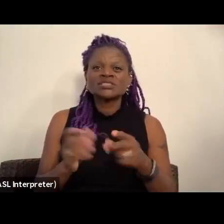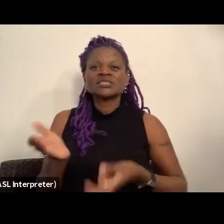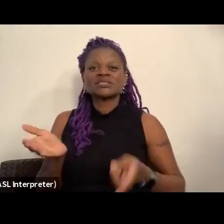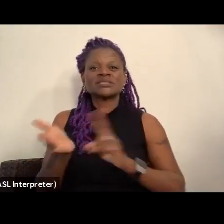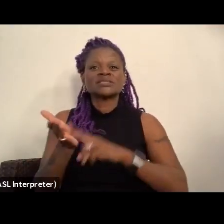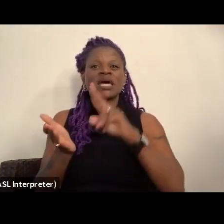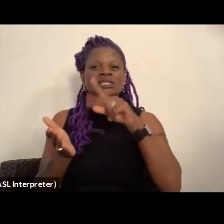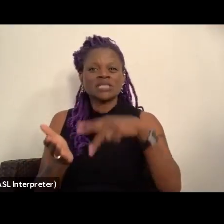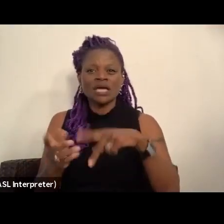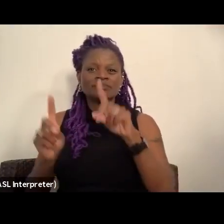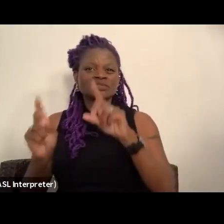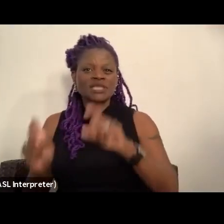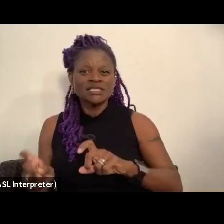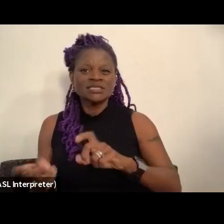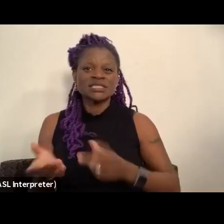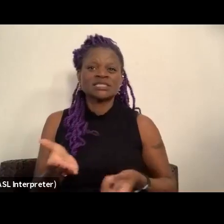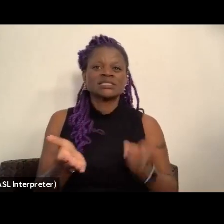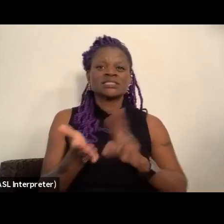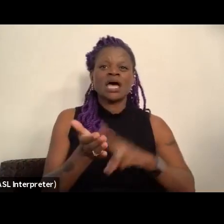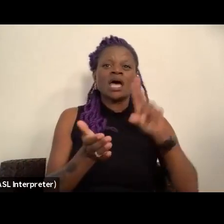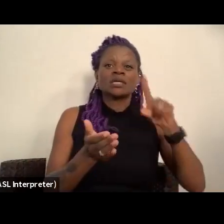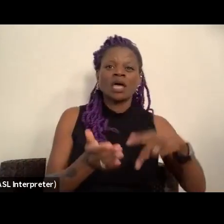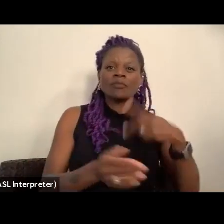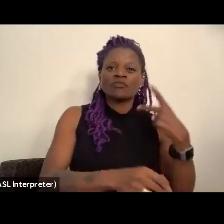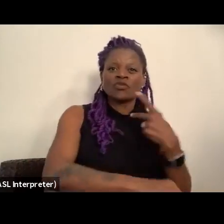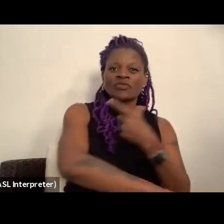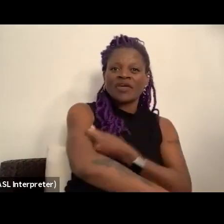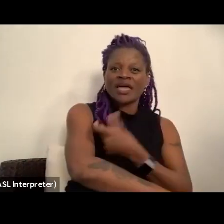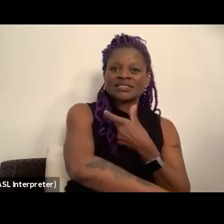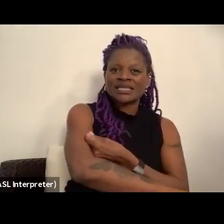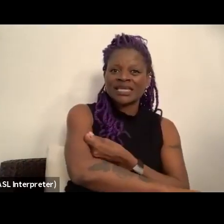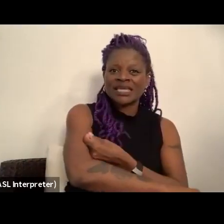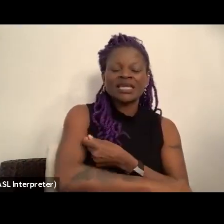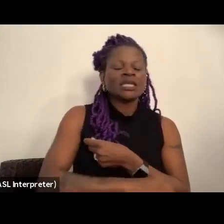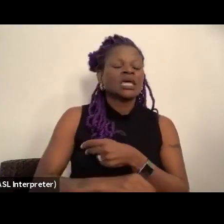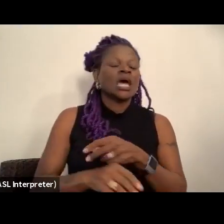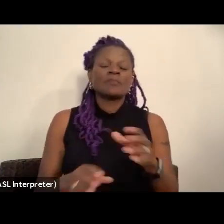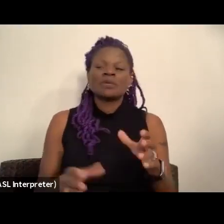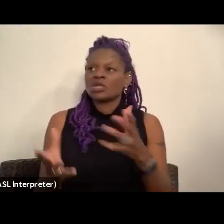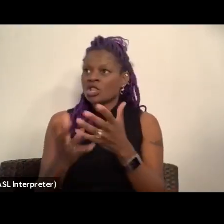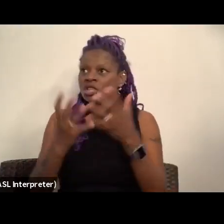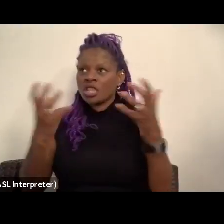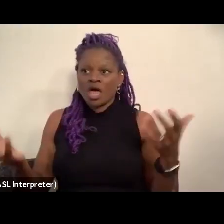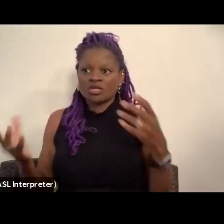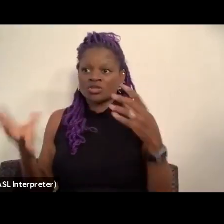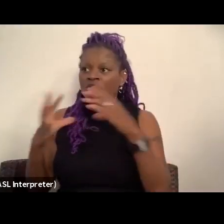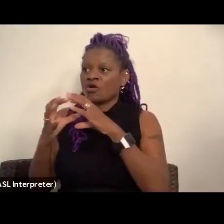It was positive energy at the event with all the collaboration, the coordination, communication and teamwork involved.